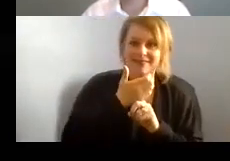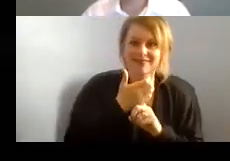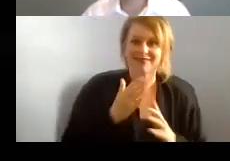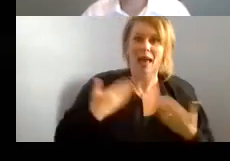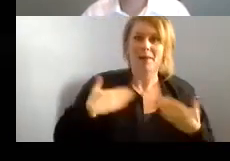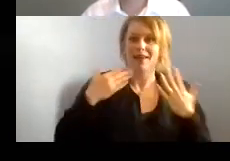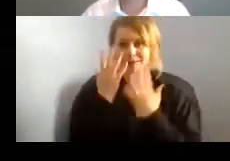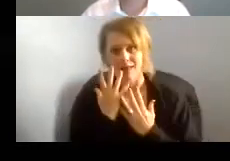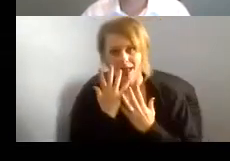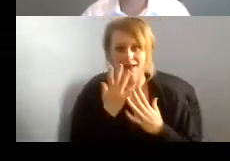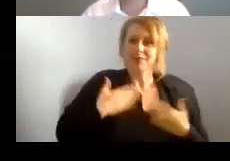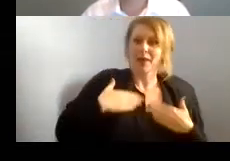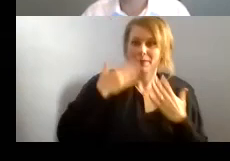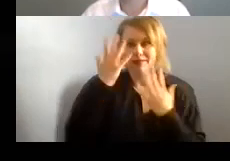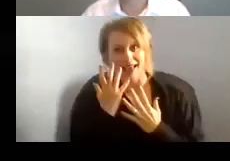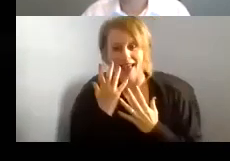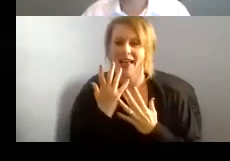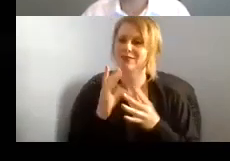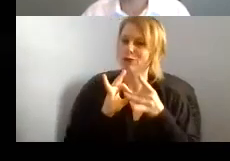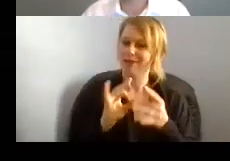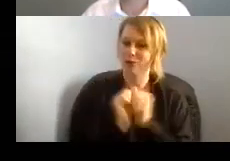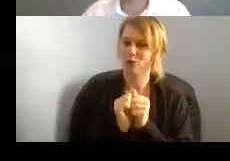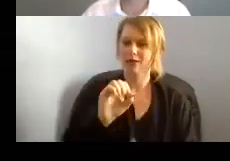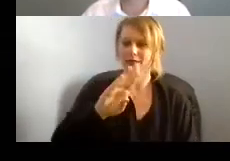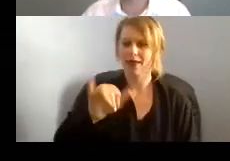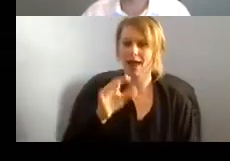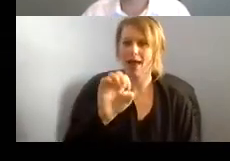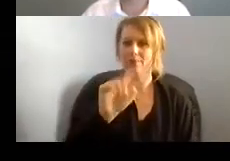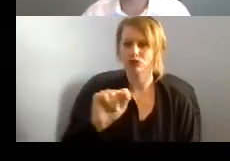And people should ask why all children play the same game at the same point